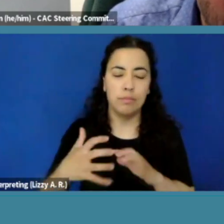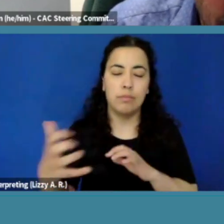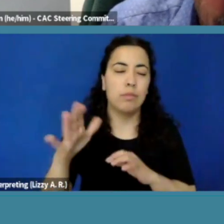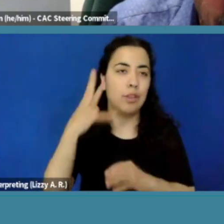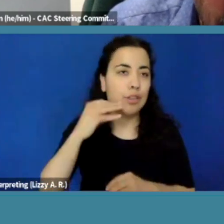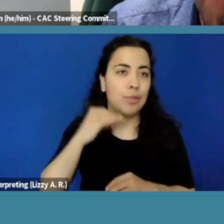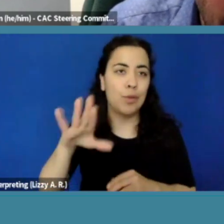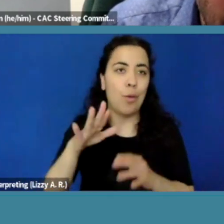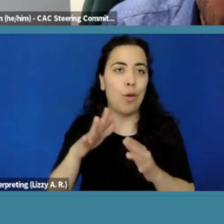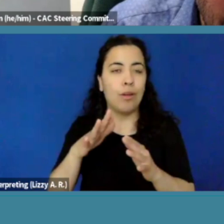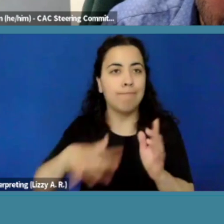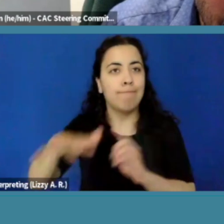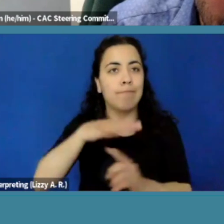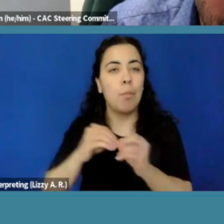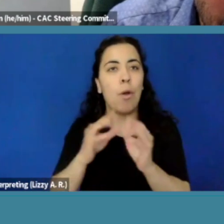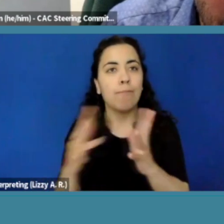more inclusive and welcoming spot.